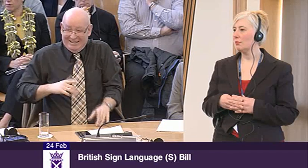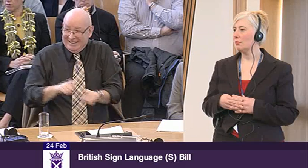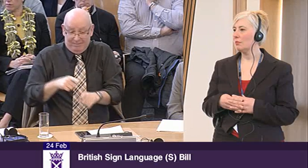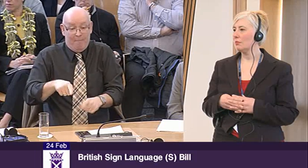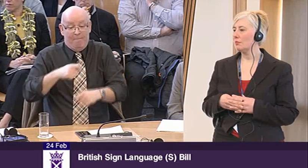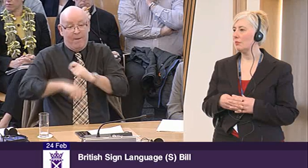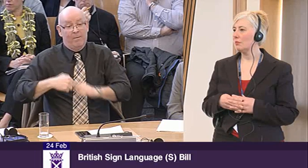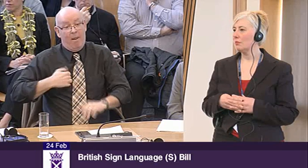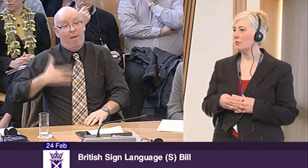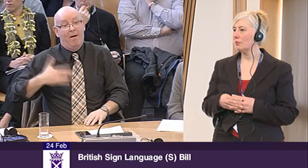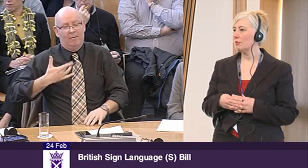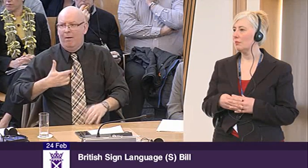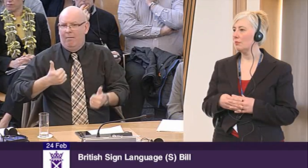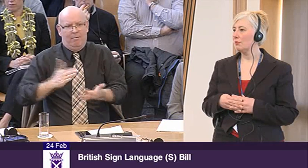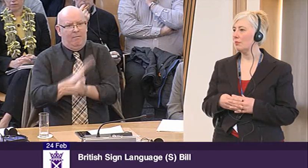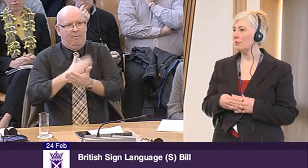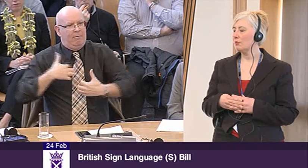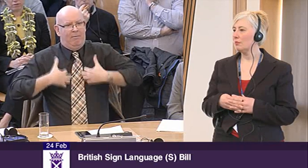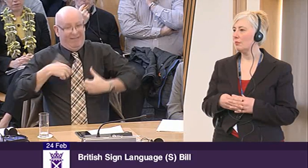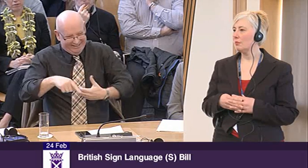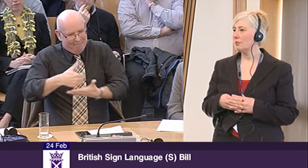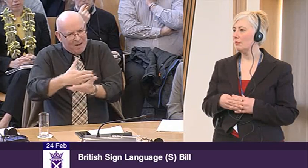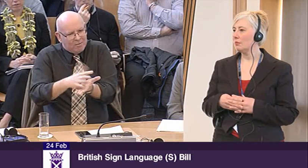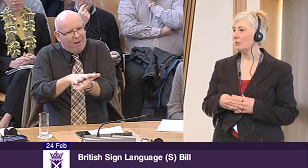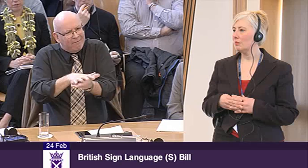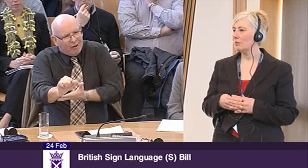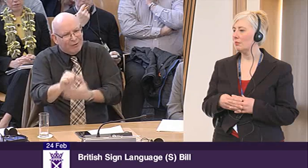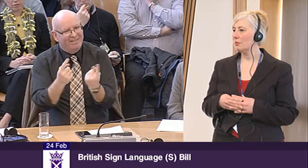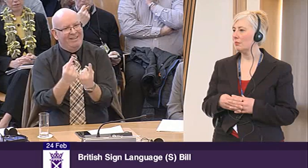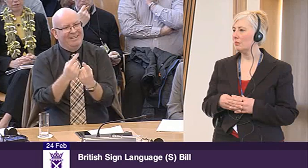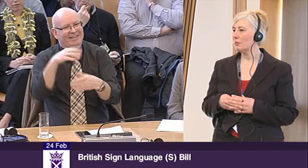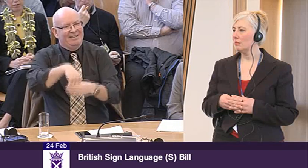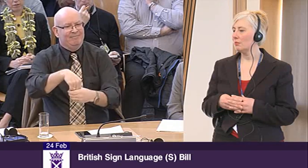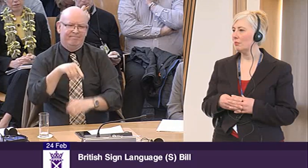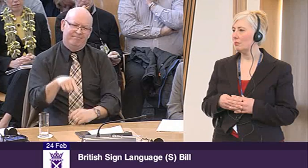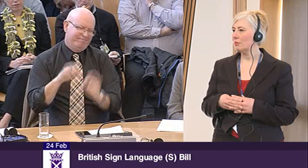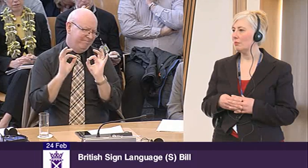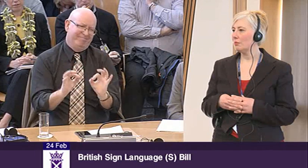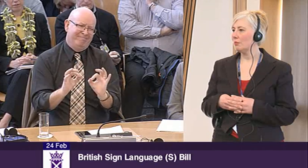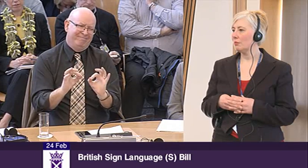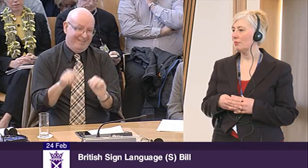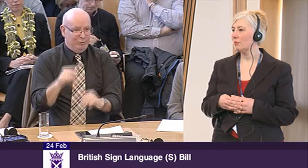we want that kind of equity, because we have those needs. The cultural life of deaf people